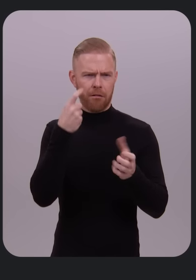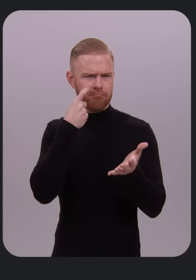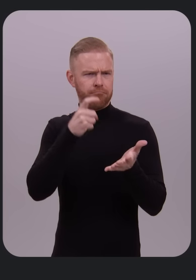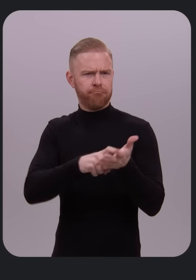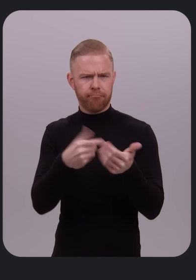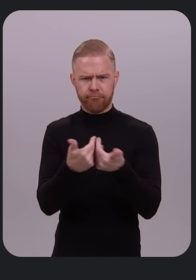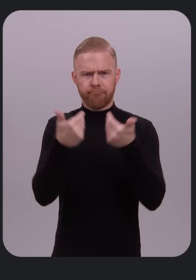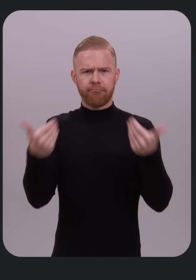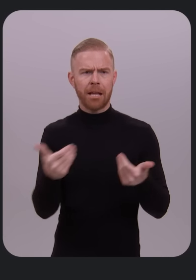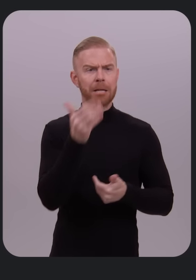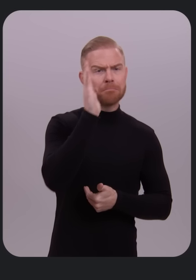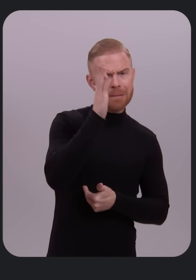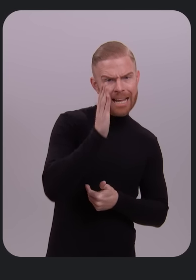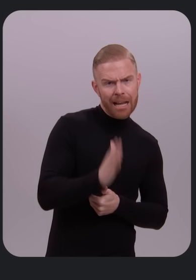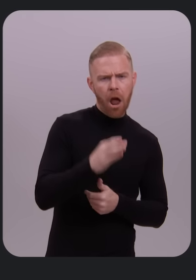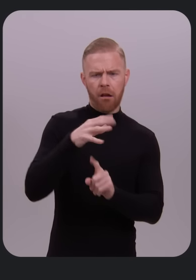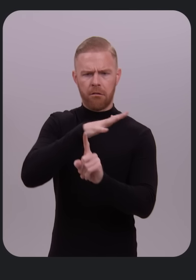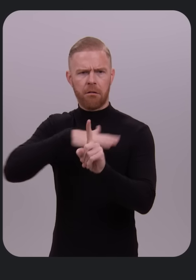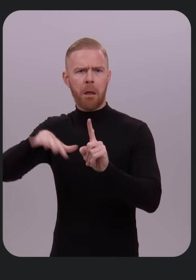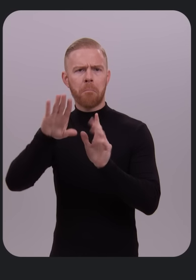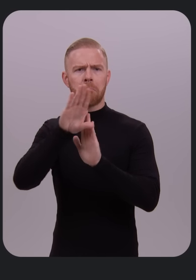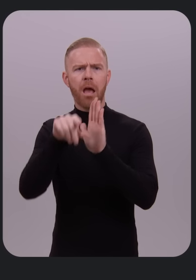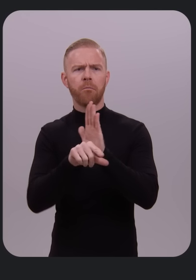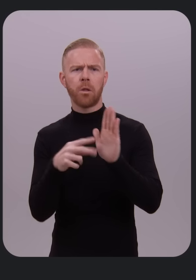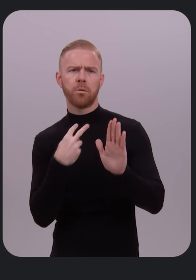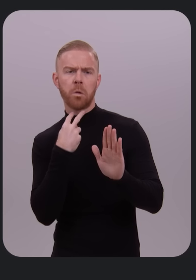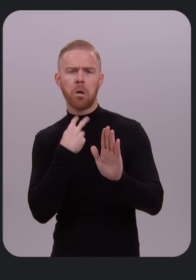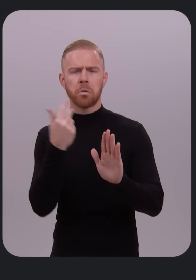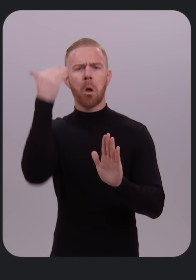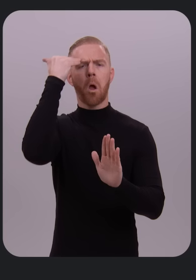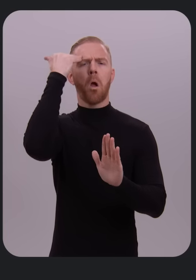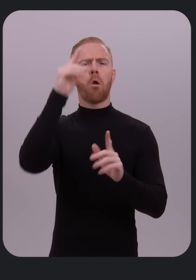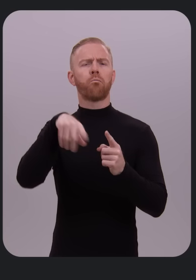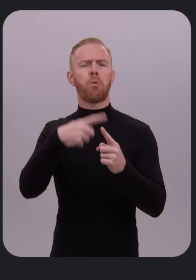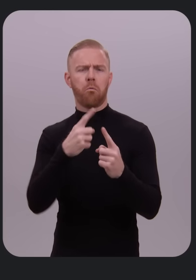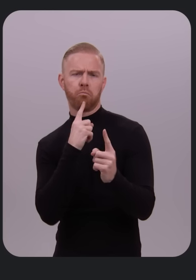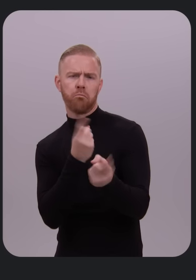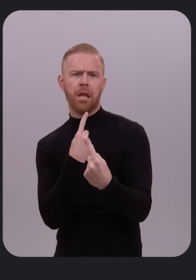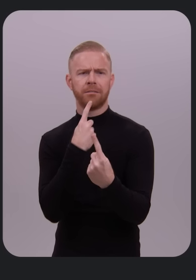and background voices, so it knows when to respond. And Logan and Paige will show you